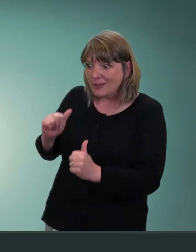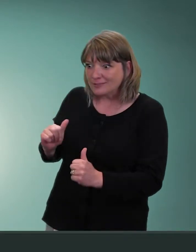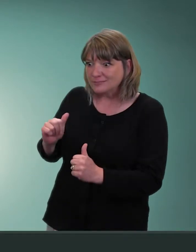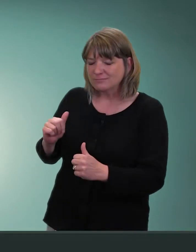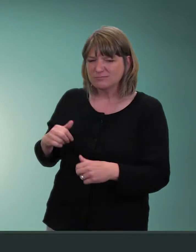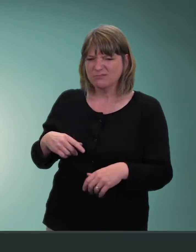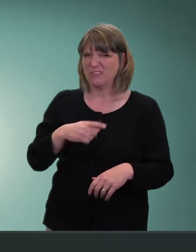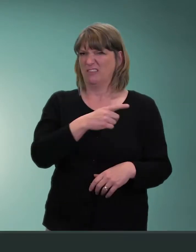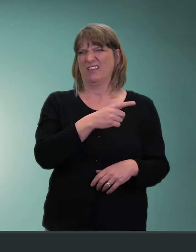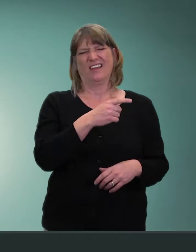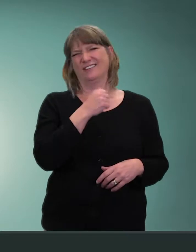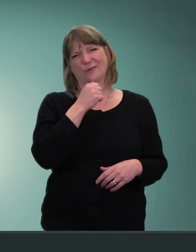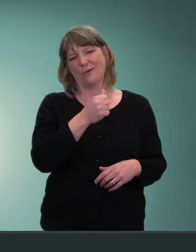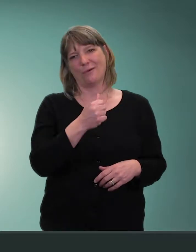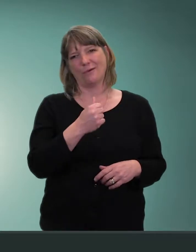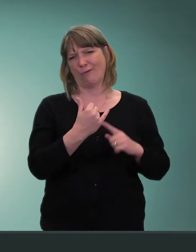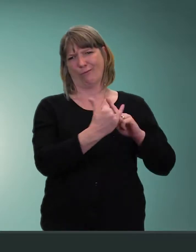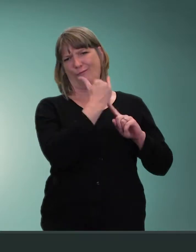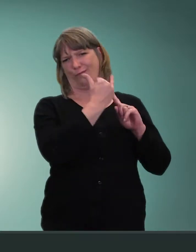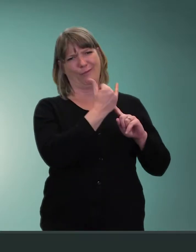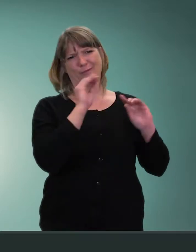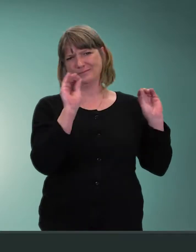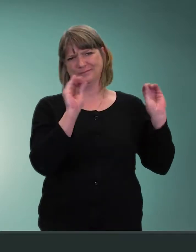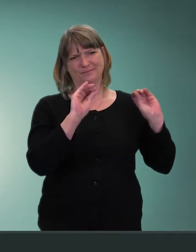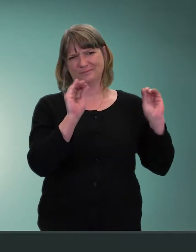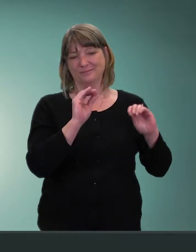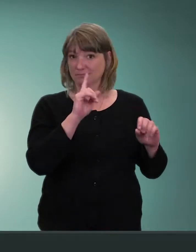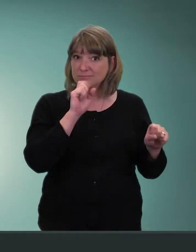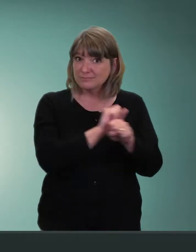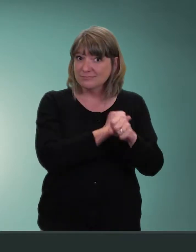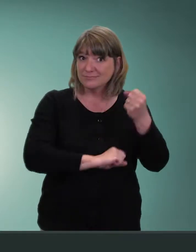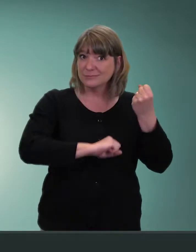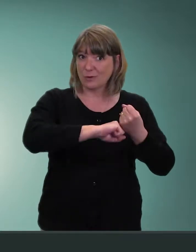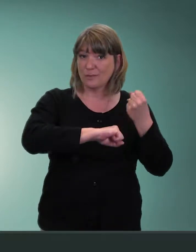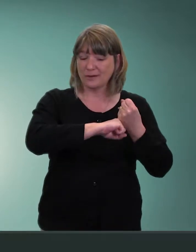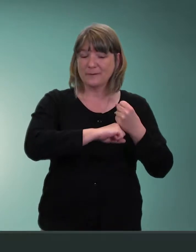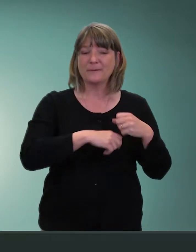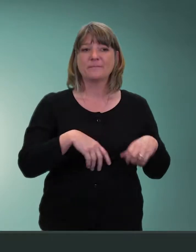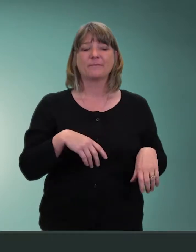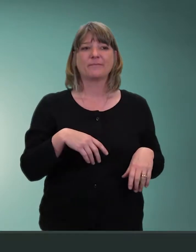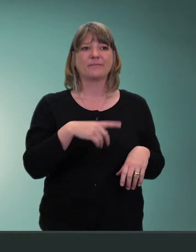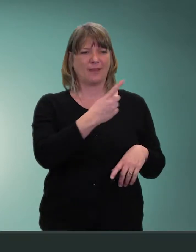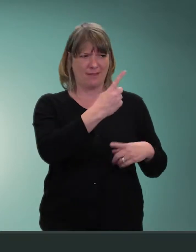and they aren't like bullying me or anything. They're actually supportive,